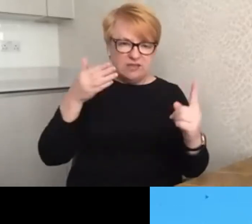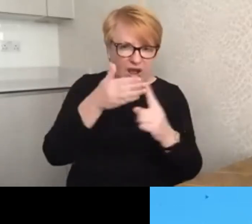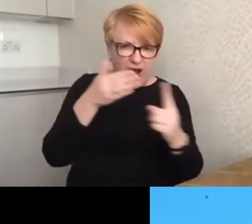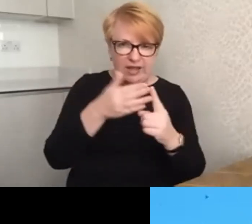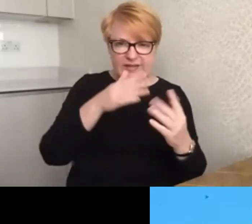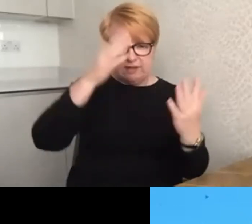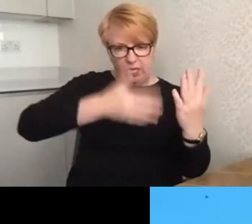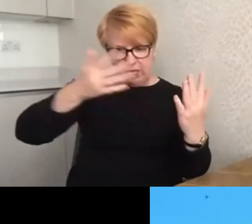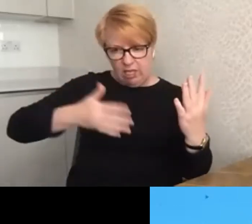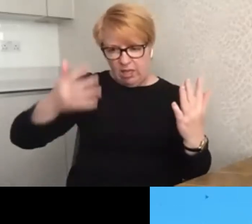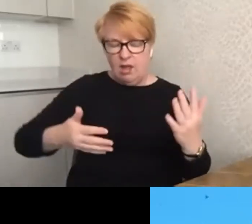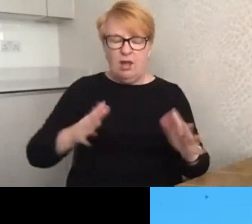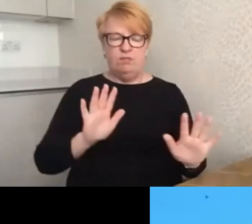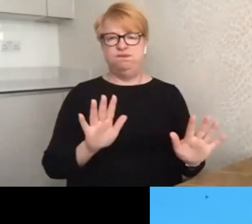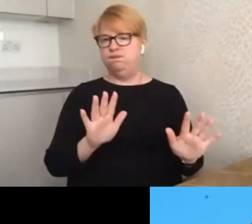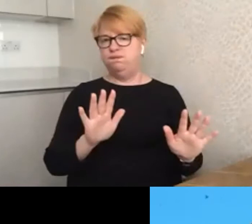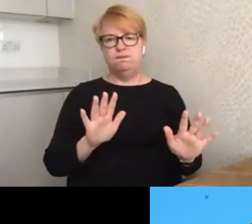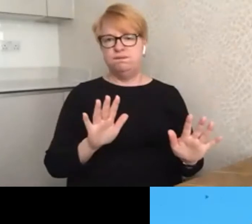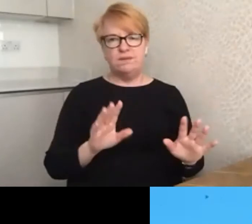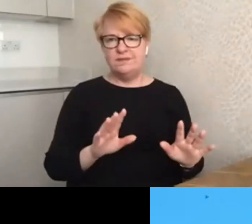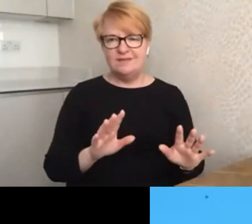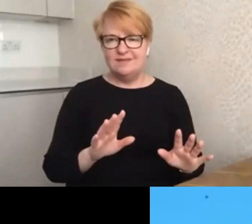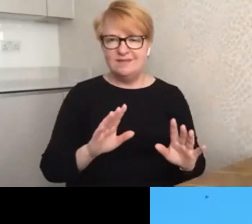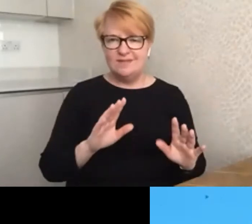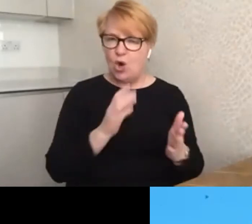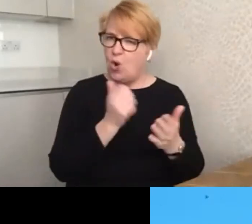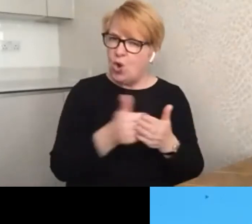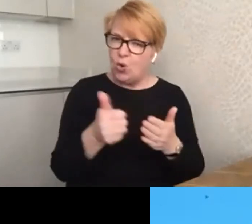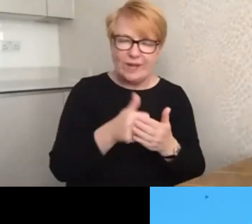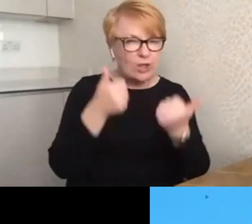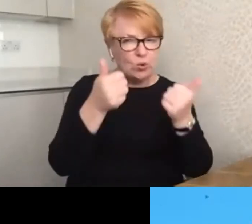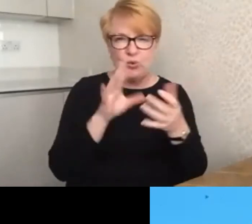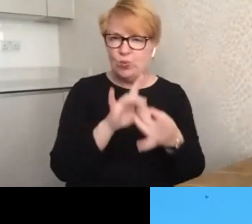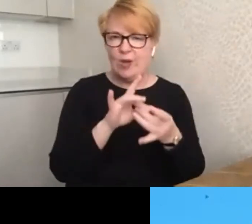to work with people and to nourish them, to support people or to actually give them